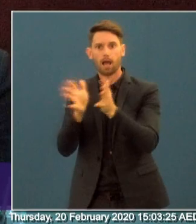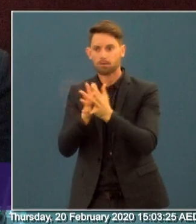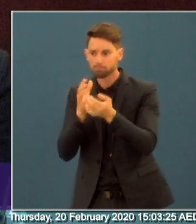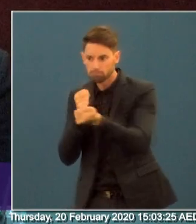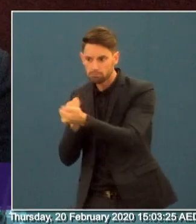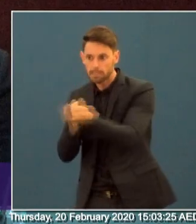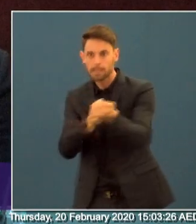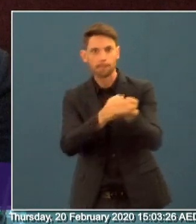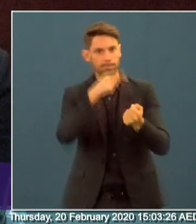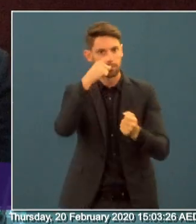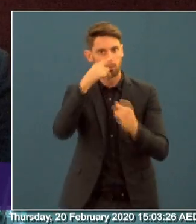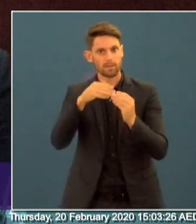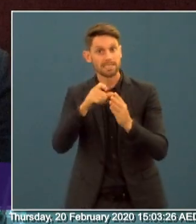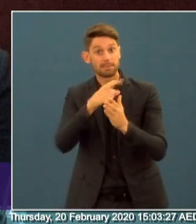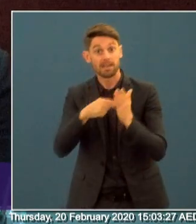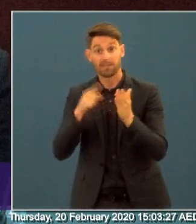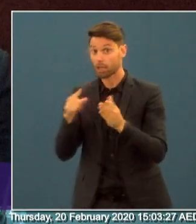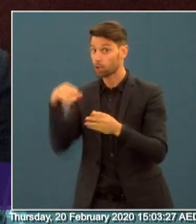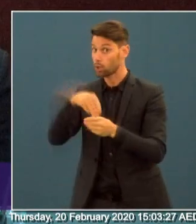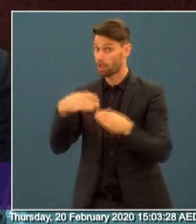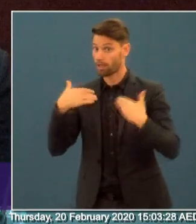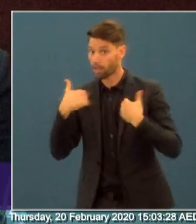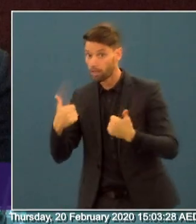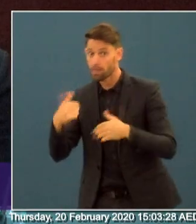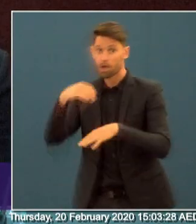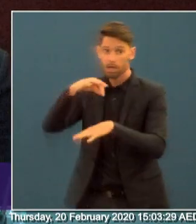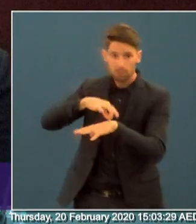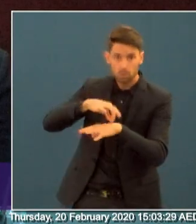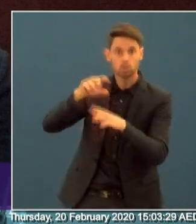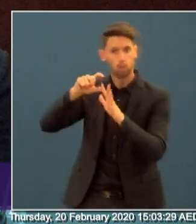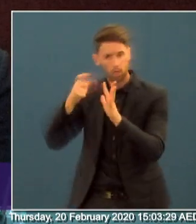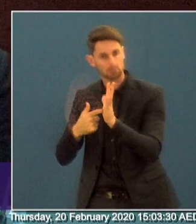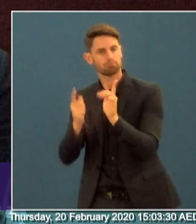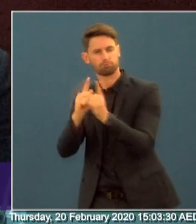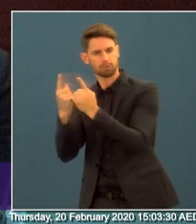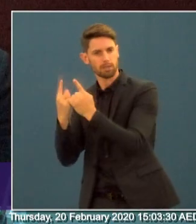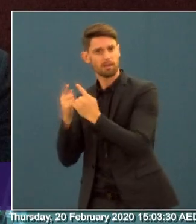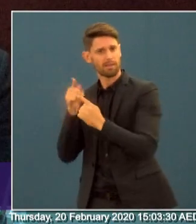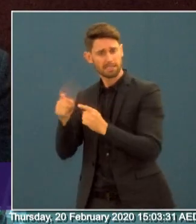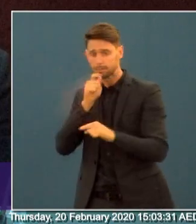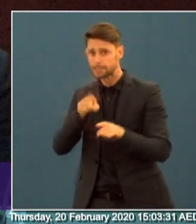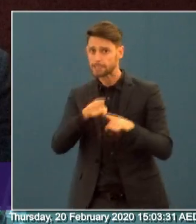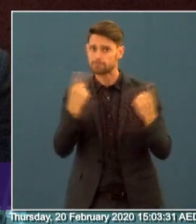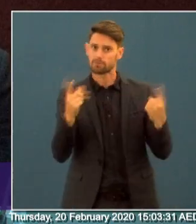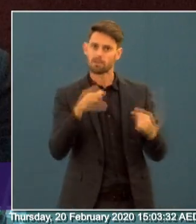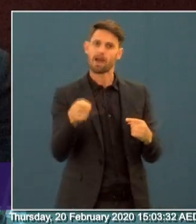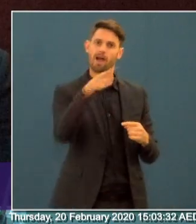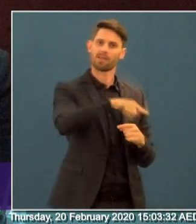Yes. MS WRIGHT: ...issues? How does that relate to your knowledge to the 10-year roadmap